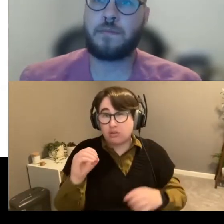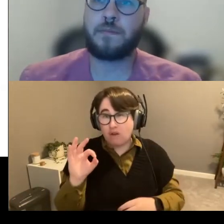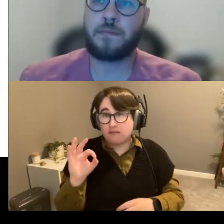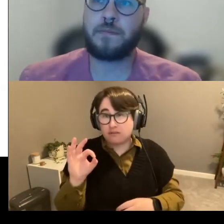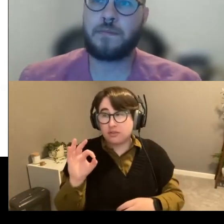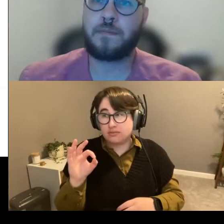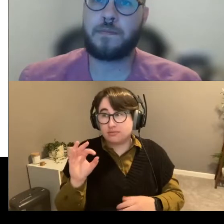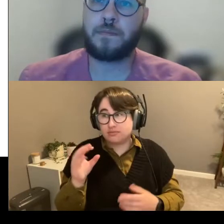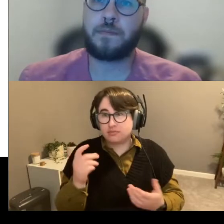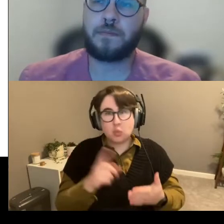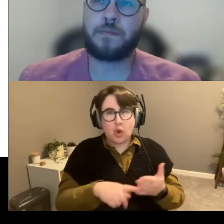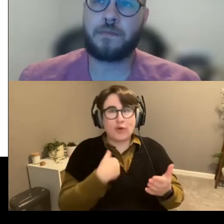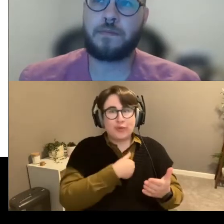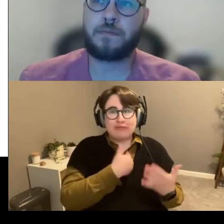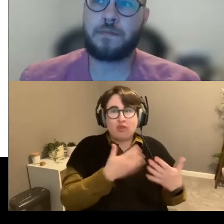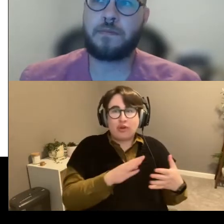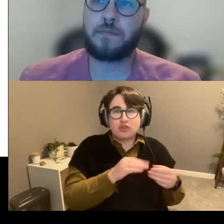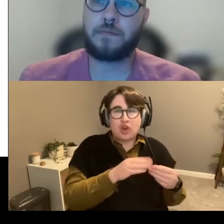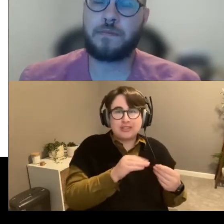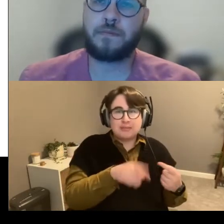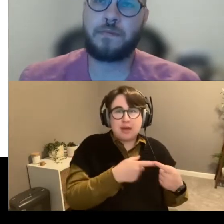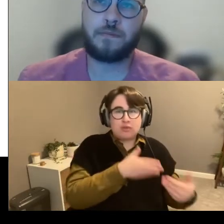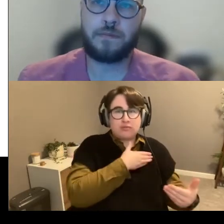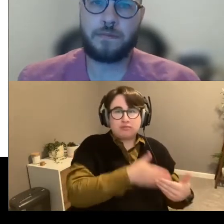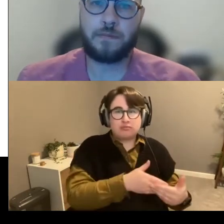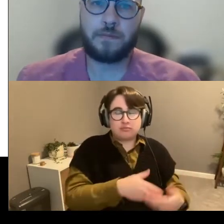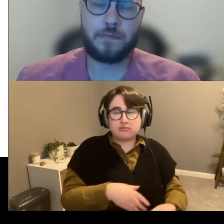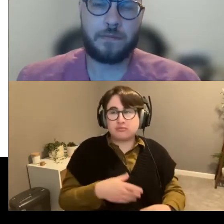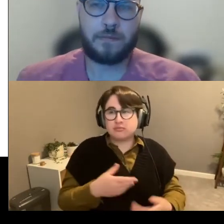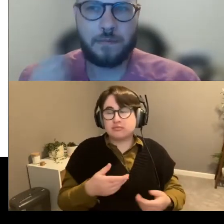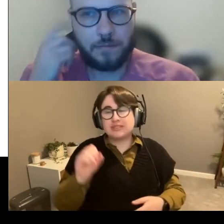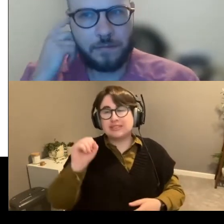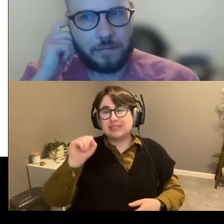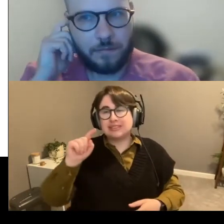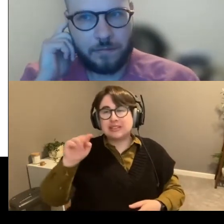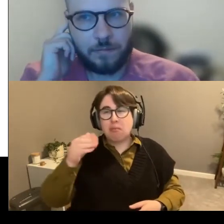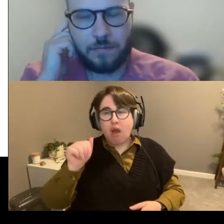already talked about as far as stigma and shame and attacks.